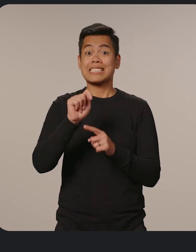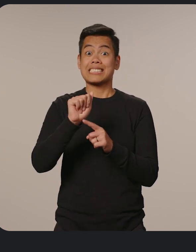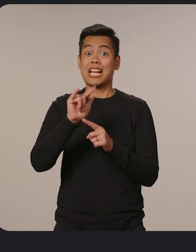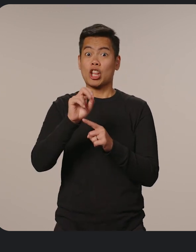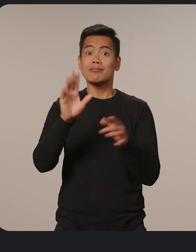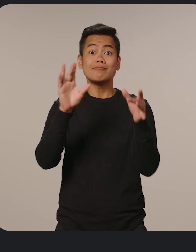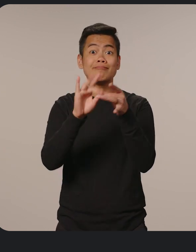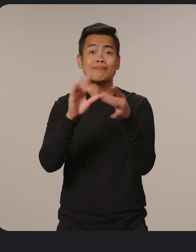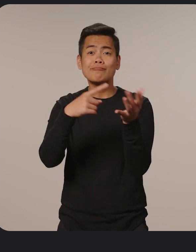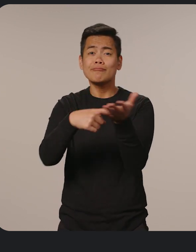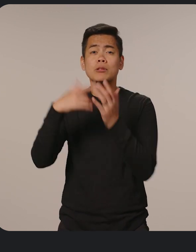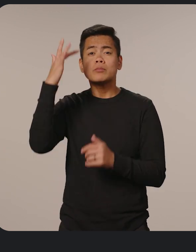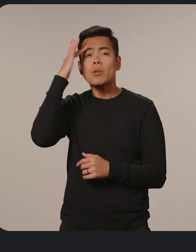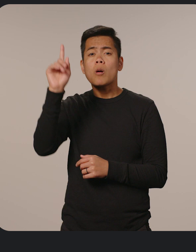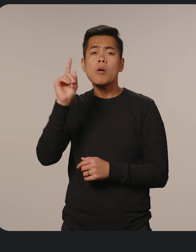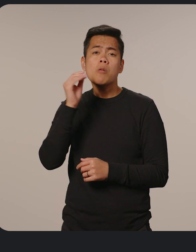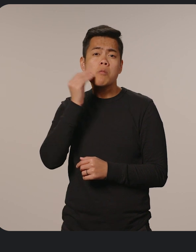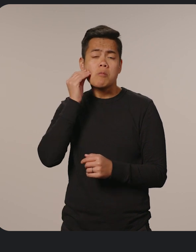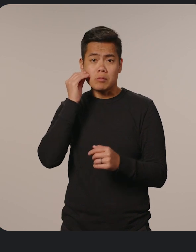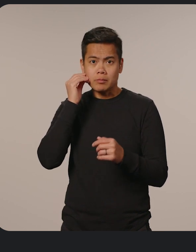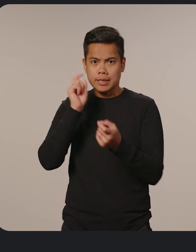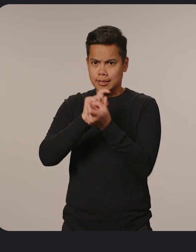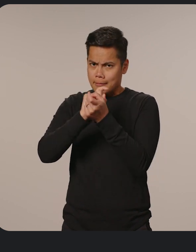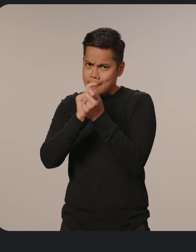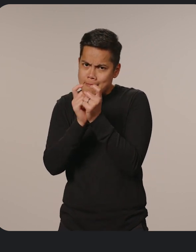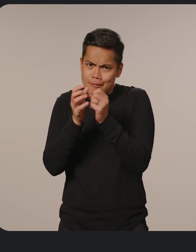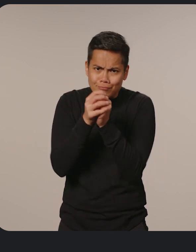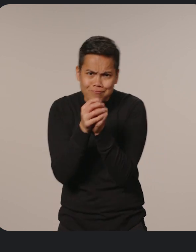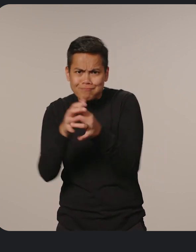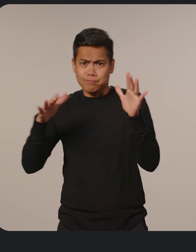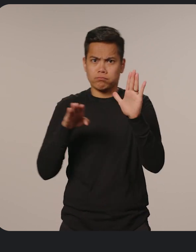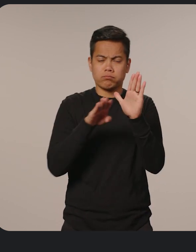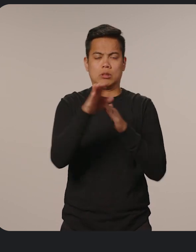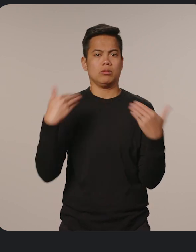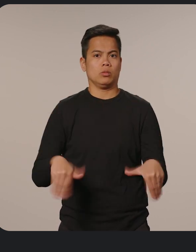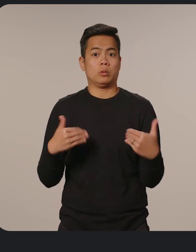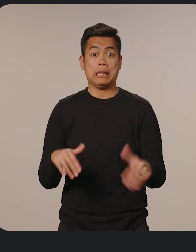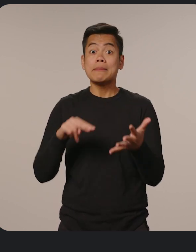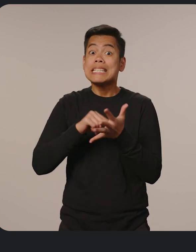is growing faster than ever before, which means there are many new users coming